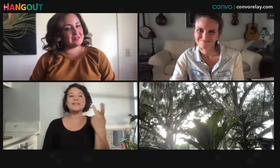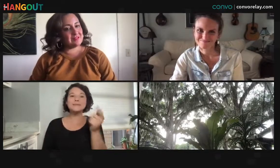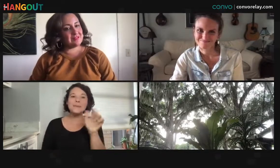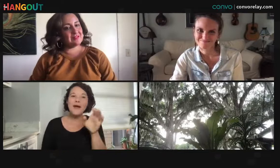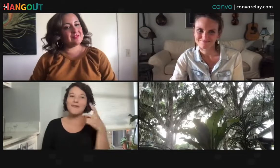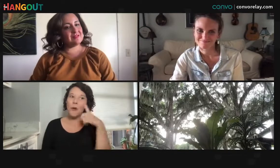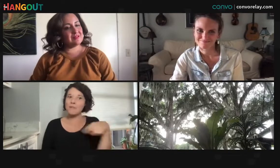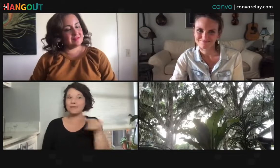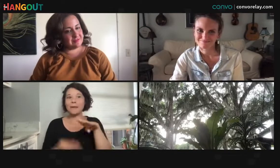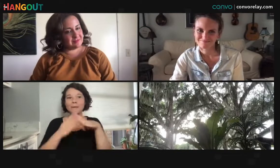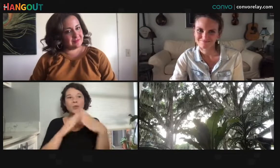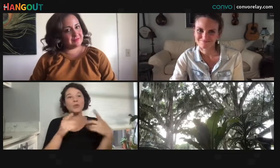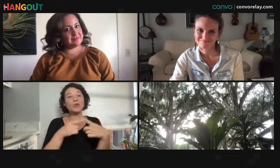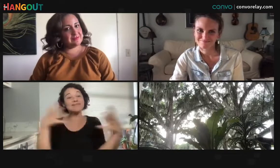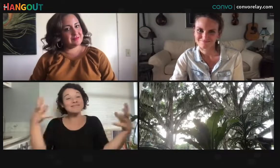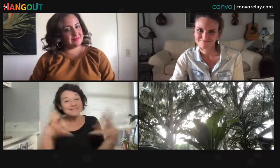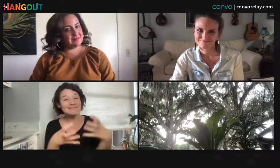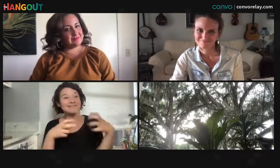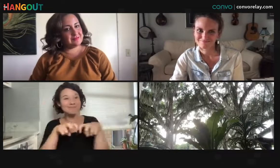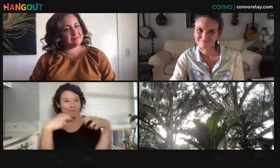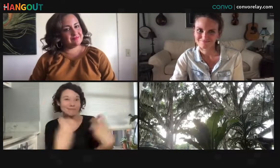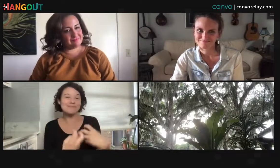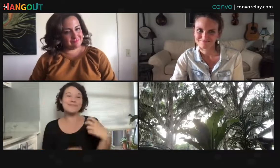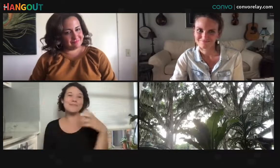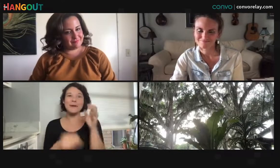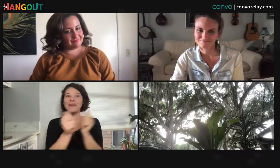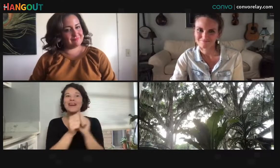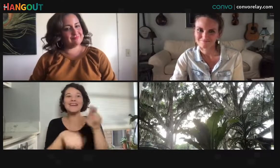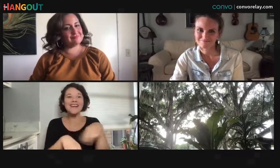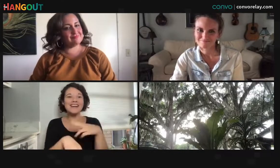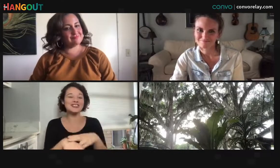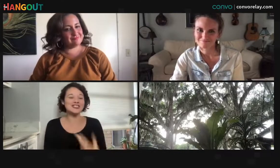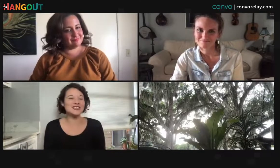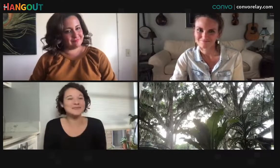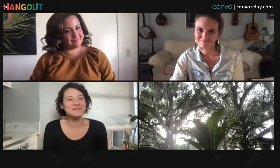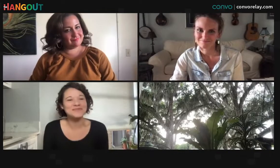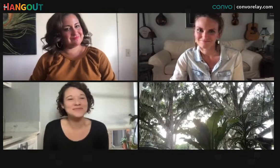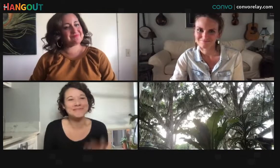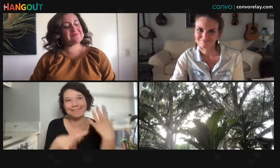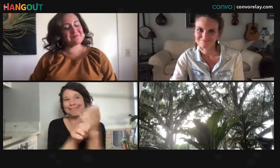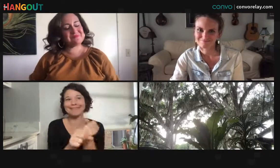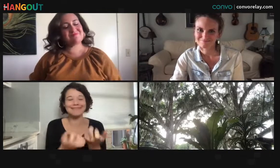now with the community and hold space for community members to gather and be one with nature